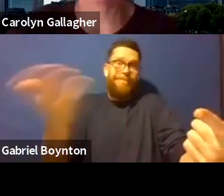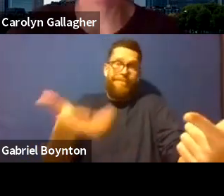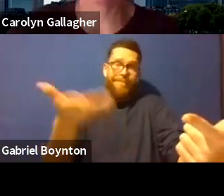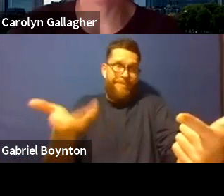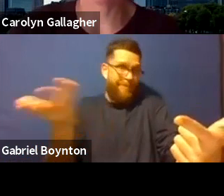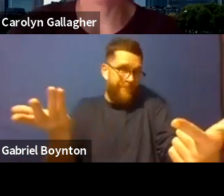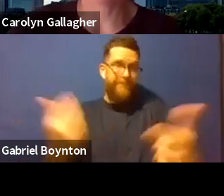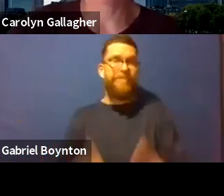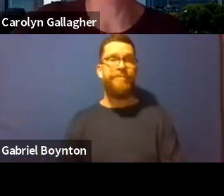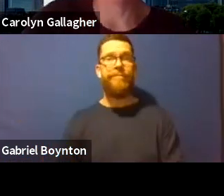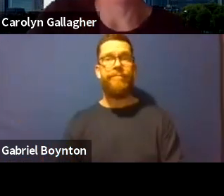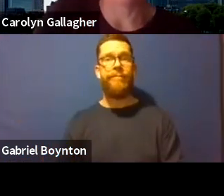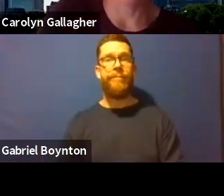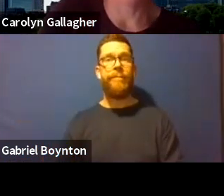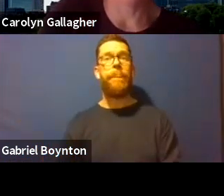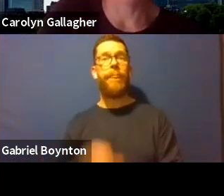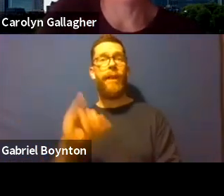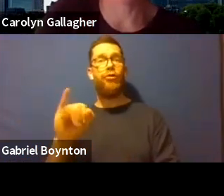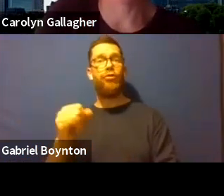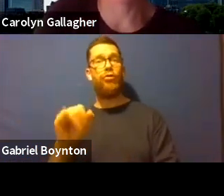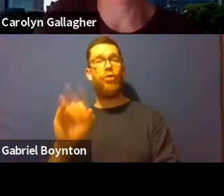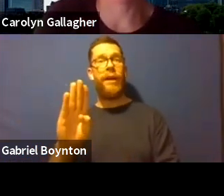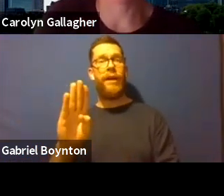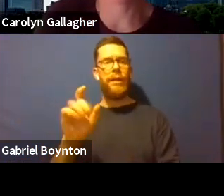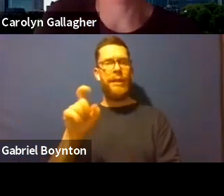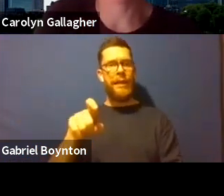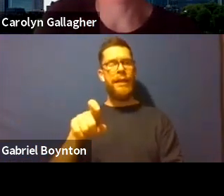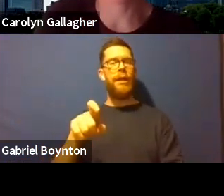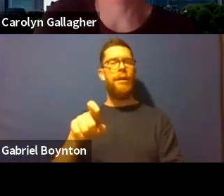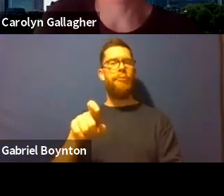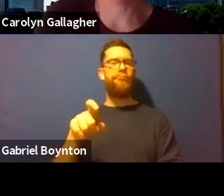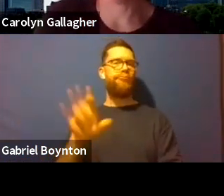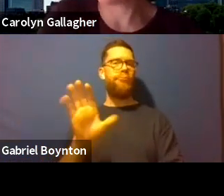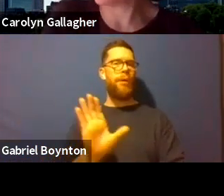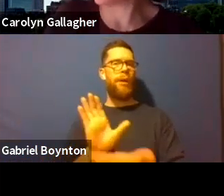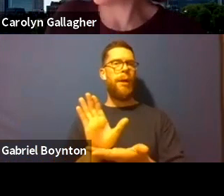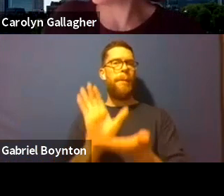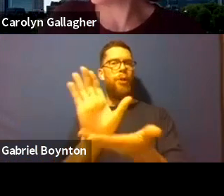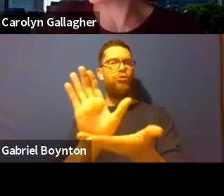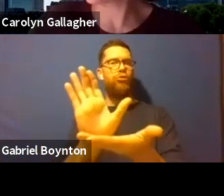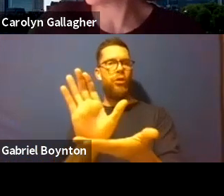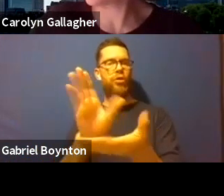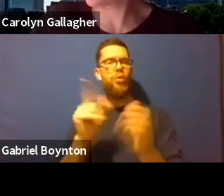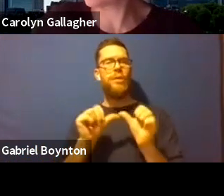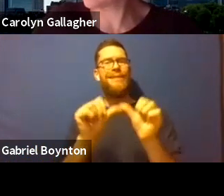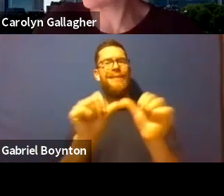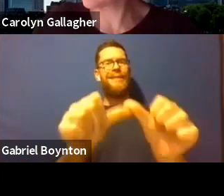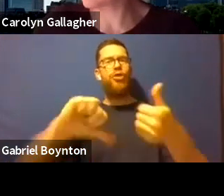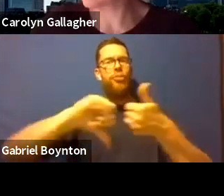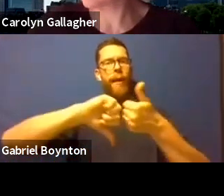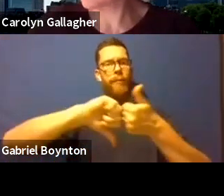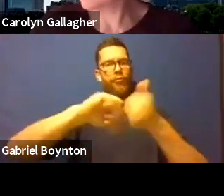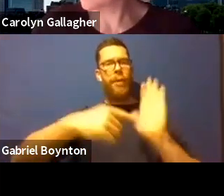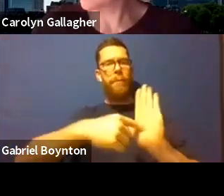Joe Baeta, Supt. : Three would need a motion to change that to a continuation of high will mode model ongoing until further decision by the note and school committee.